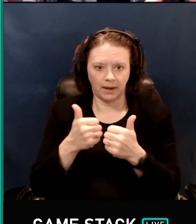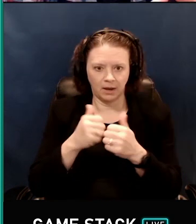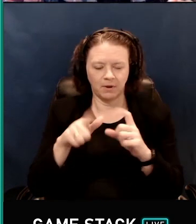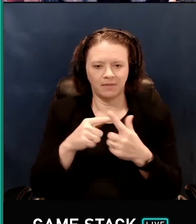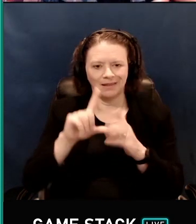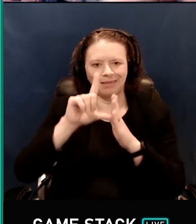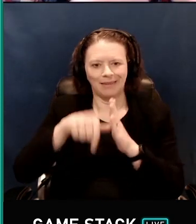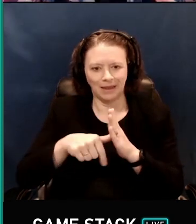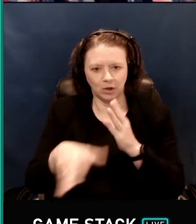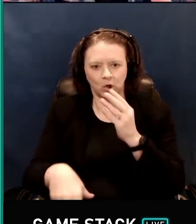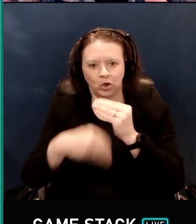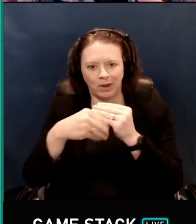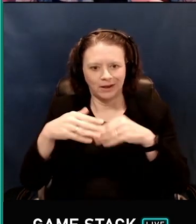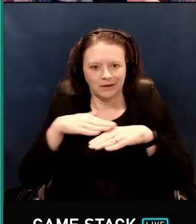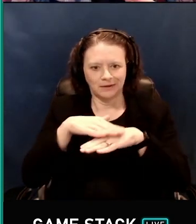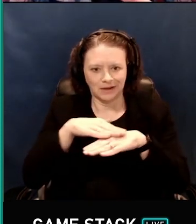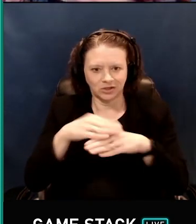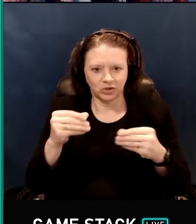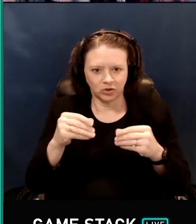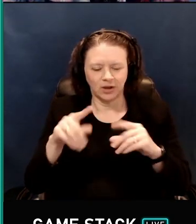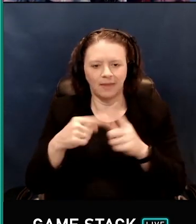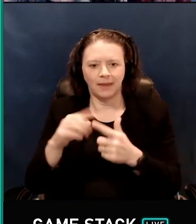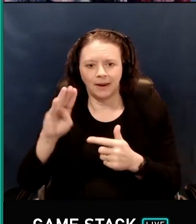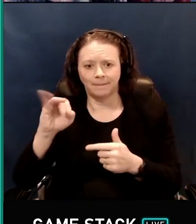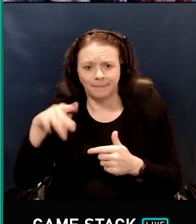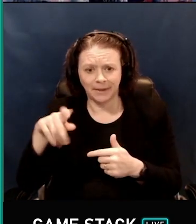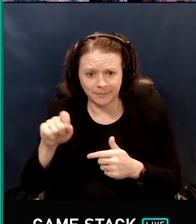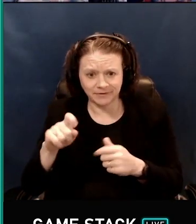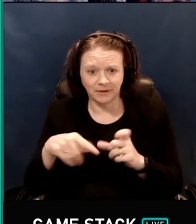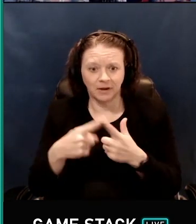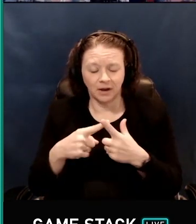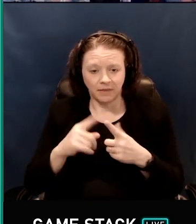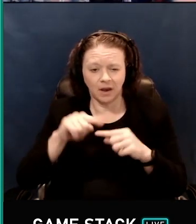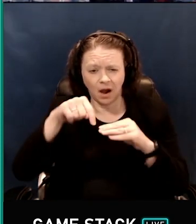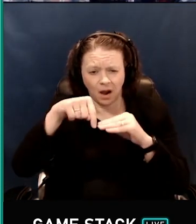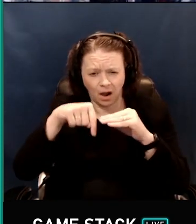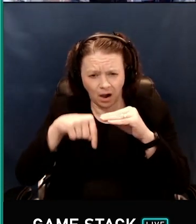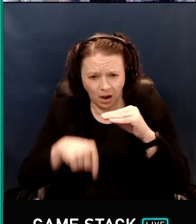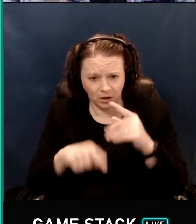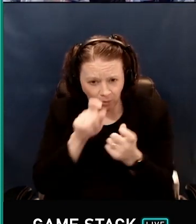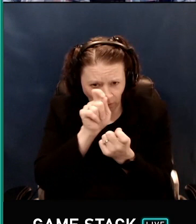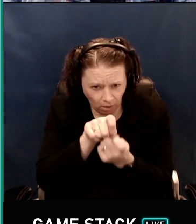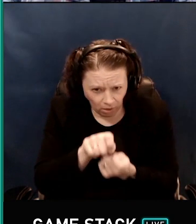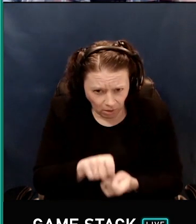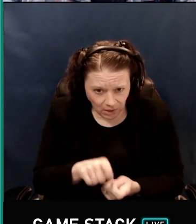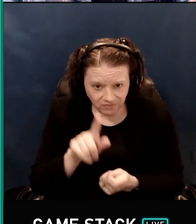granularity of MIPS. Going even further down to the granularity of tiles.